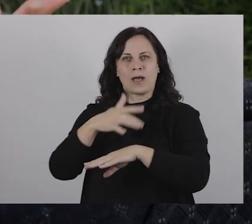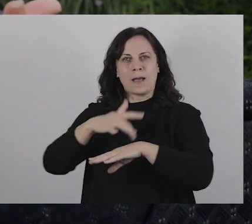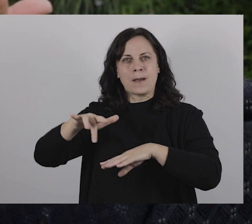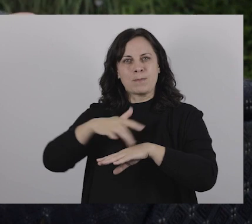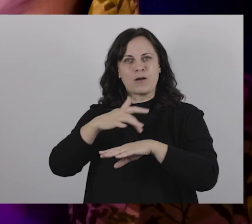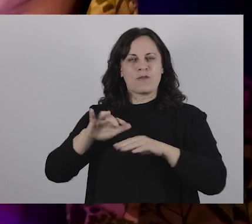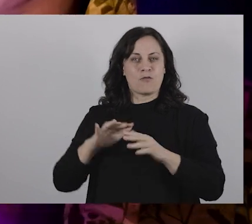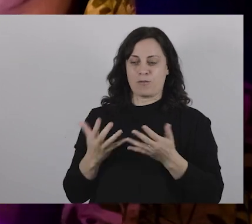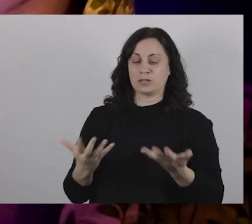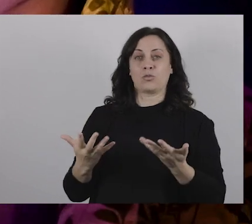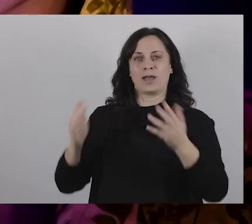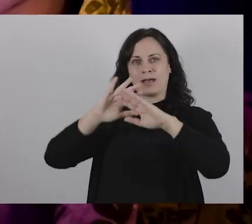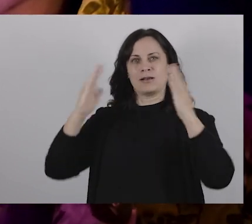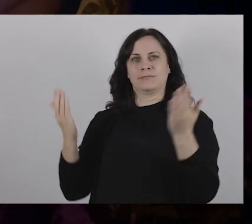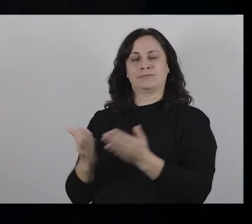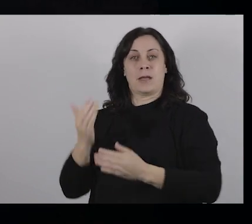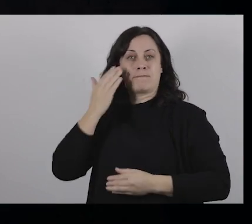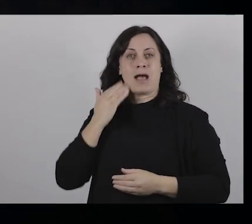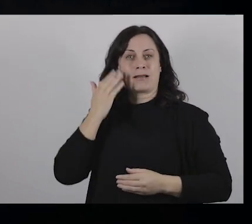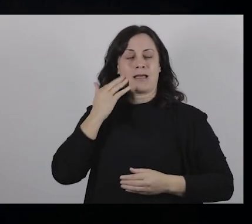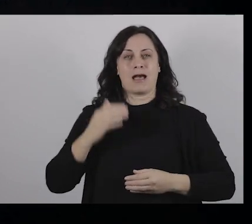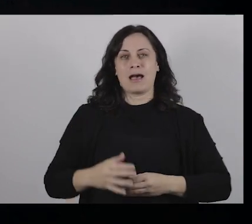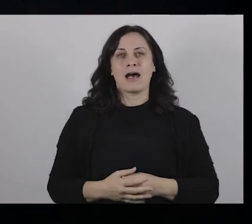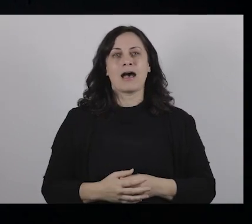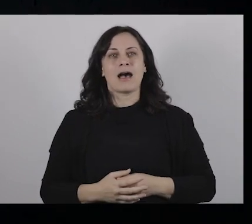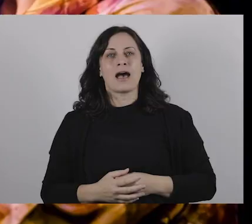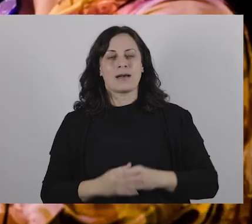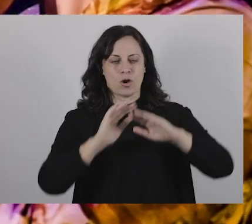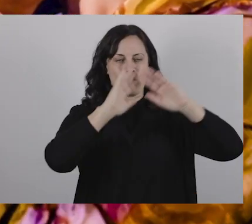and also the art form of performance in a Pākeha outlook